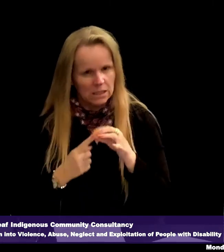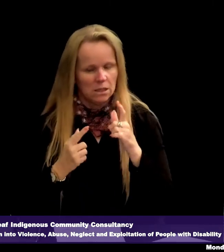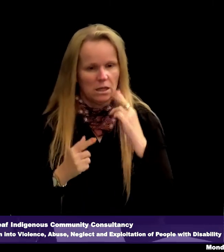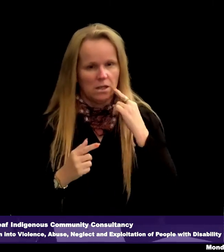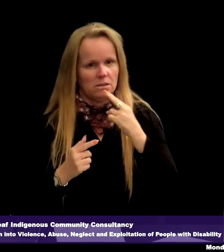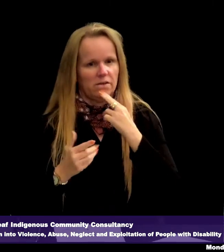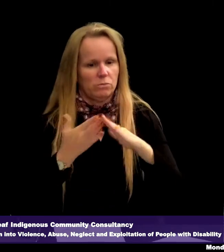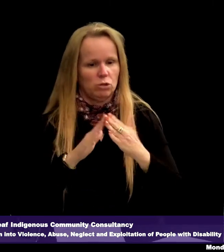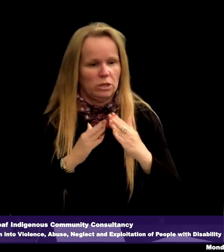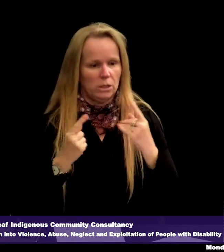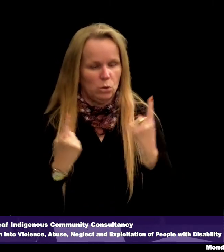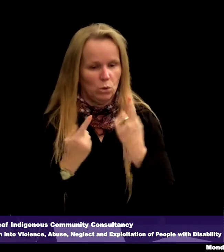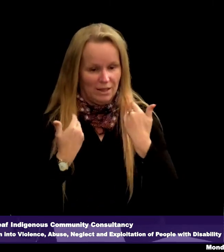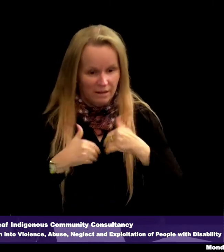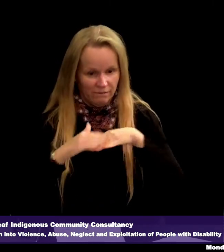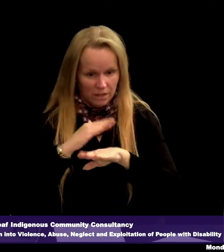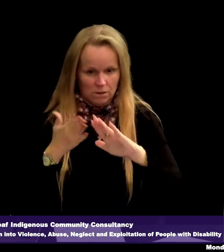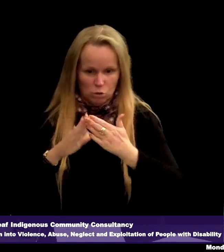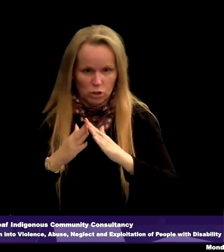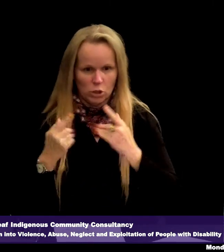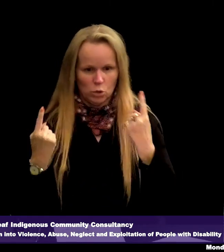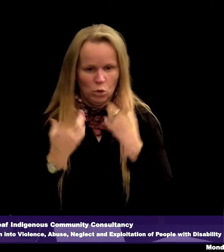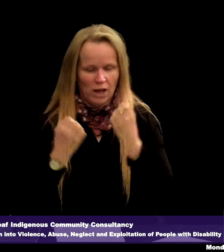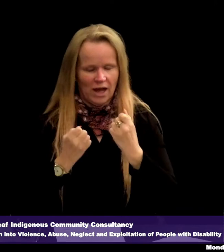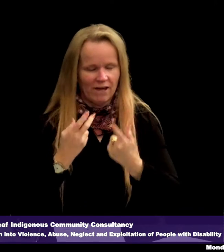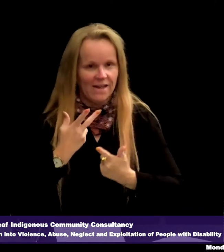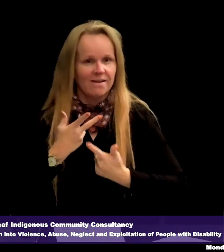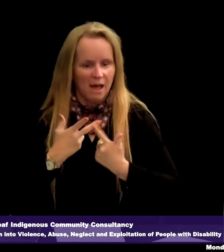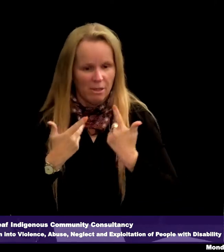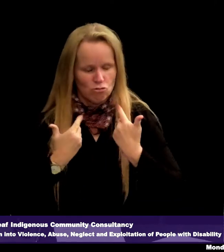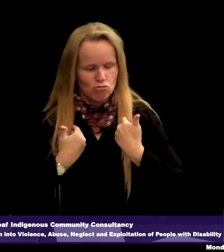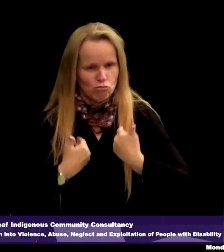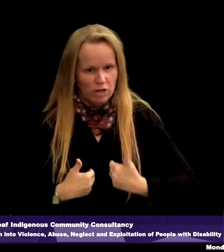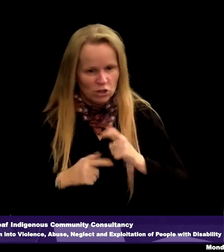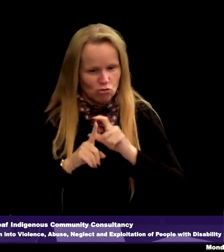about is particular to the Deaf community who live in communities, who have other